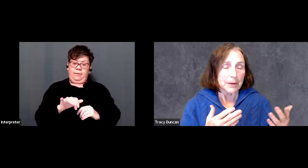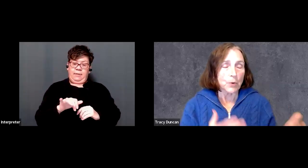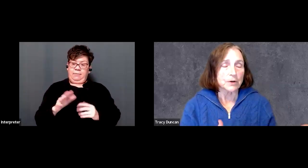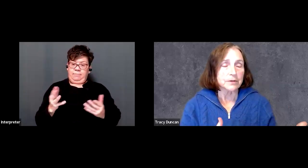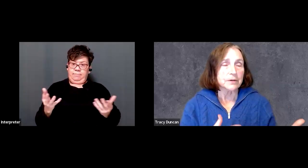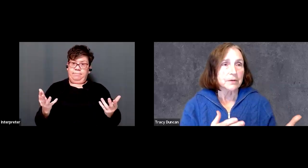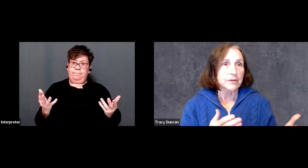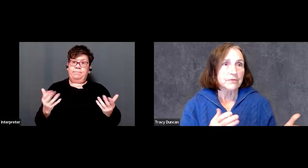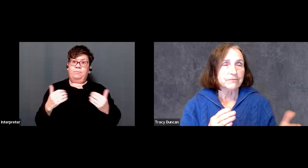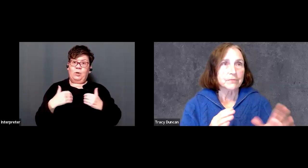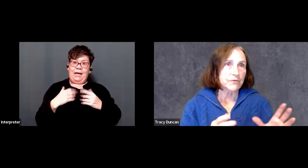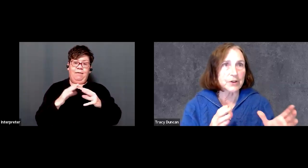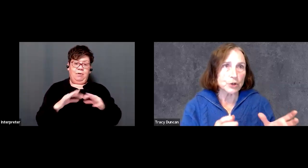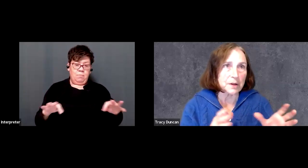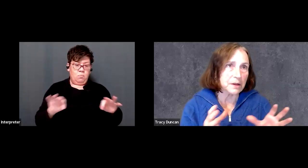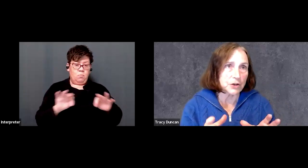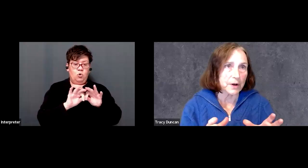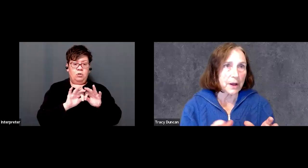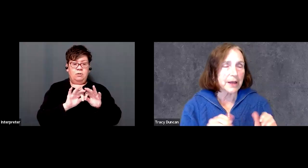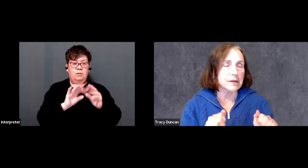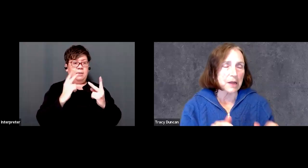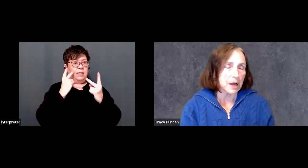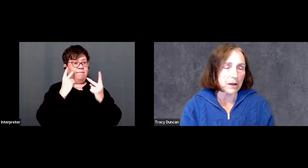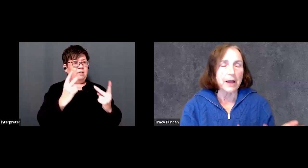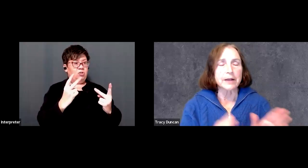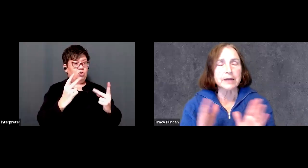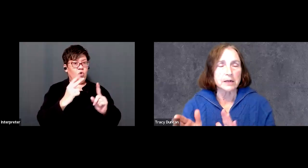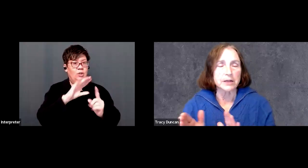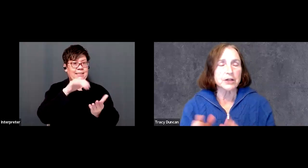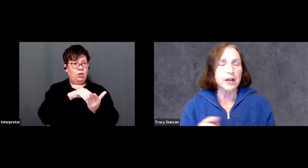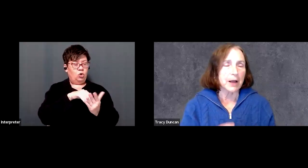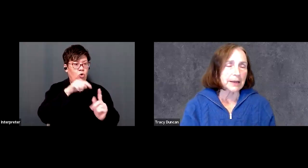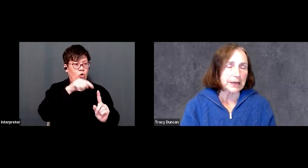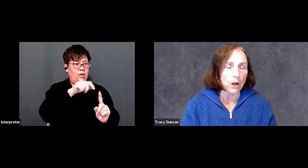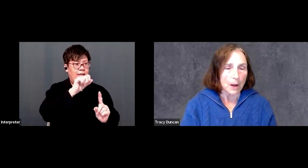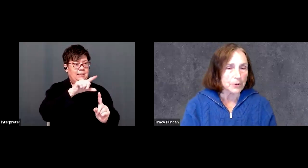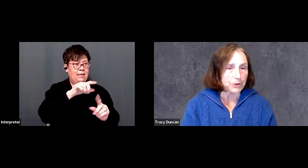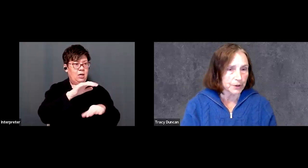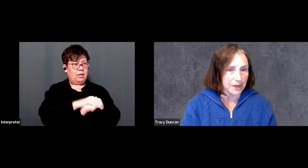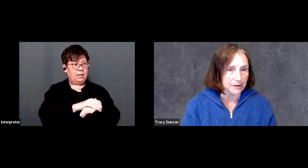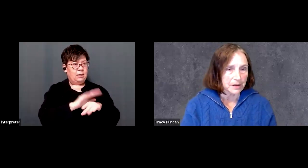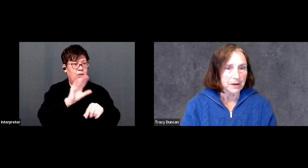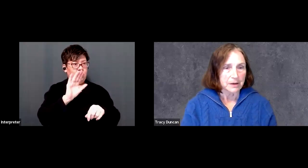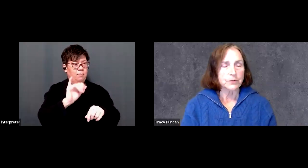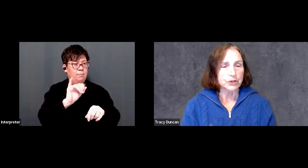an important visual-centric ASL and English and bilingual opportunities